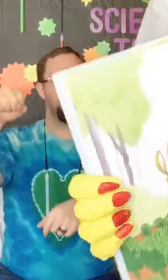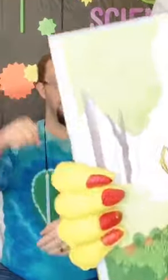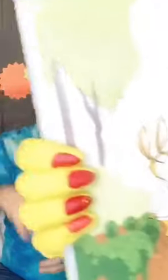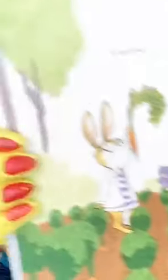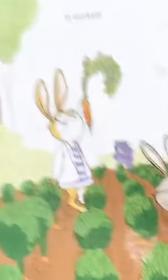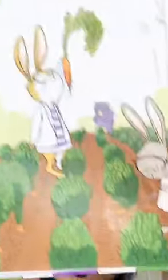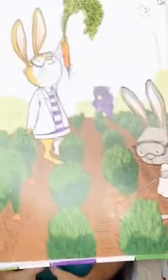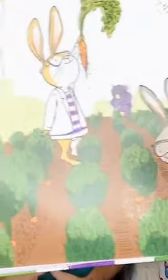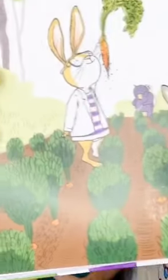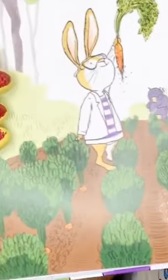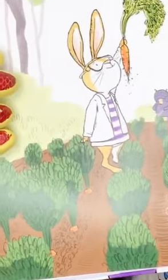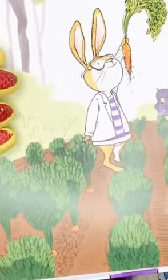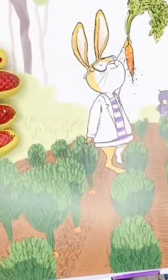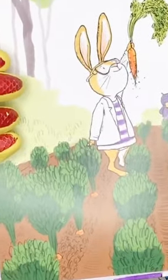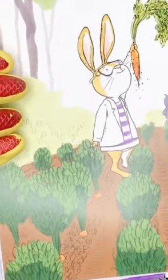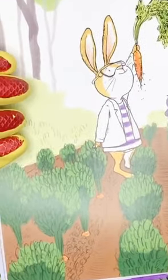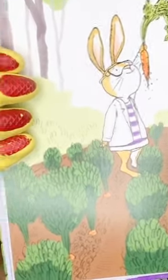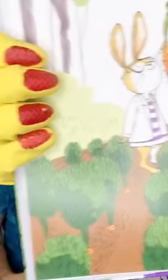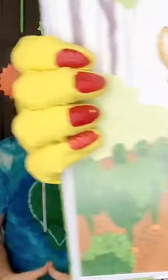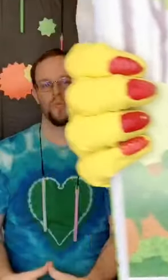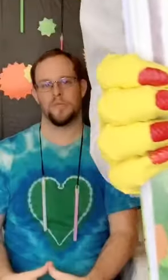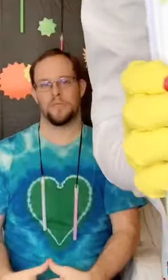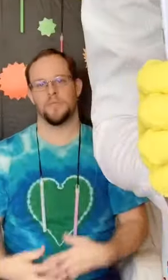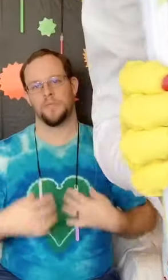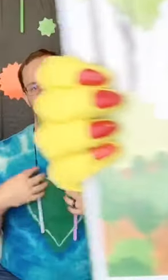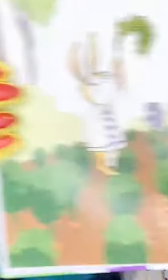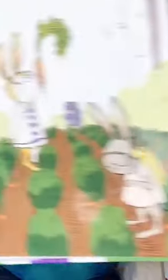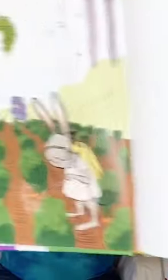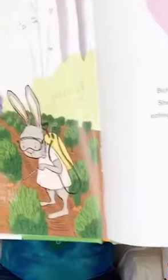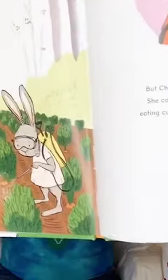So here they are, they're doing a couple sprays a day. It's very nice.